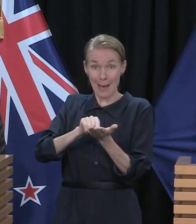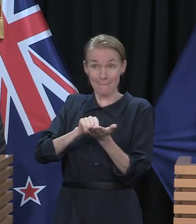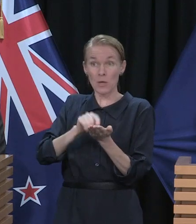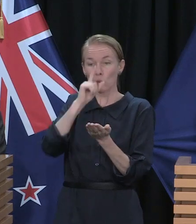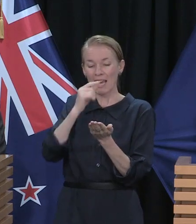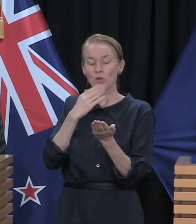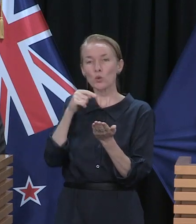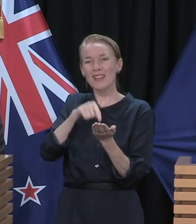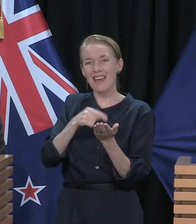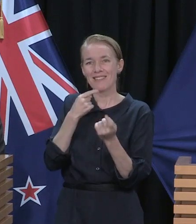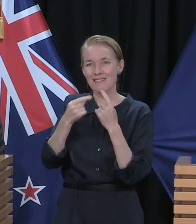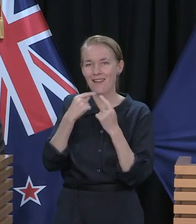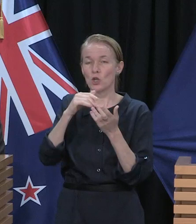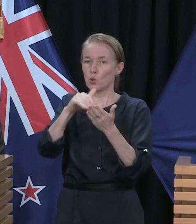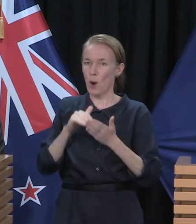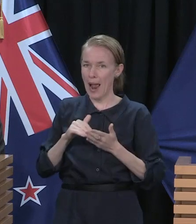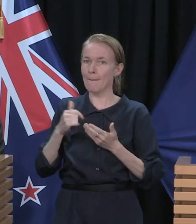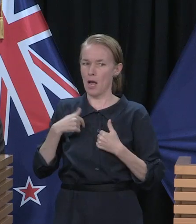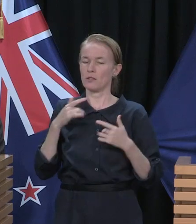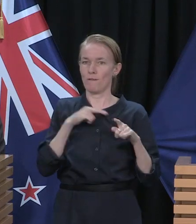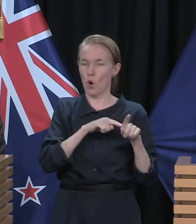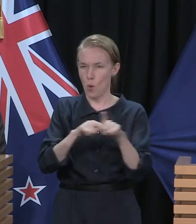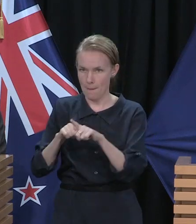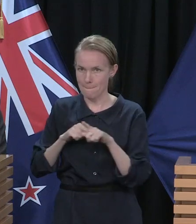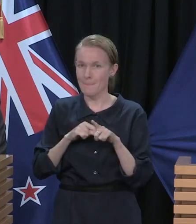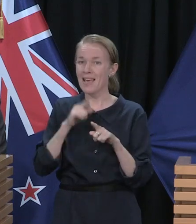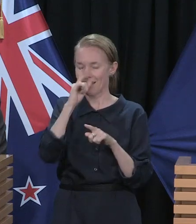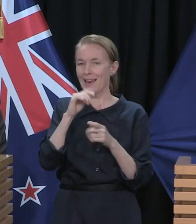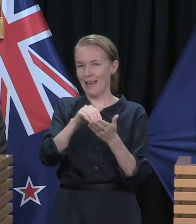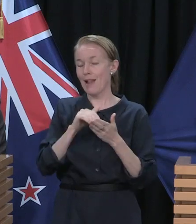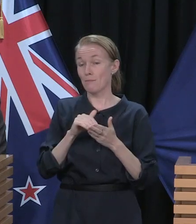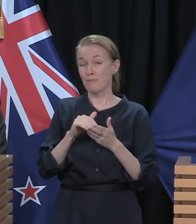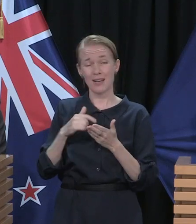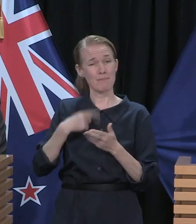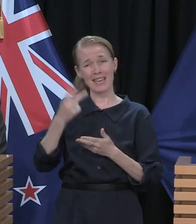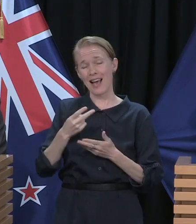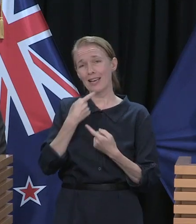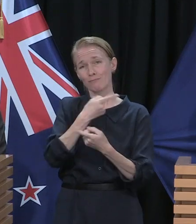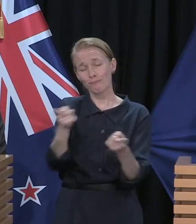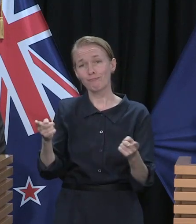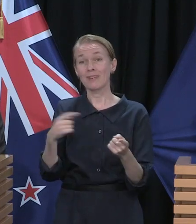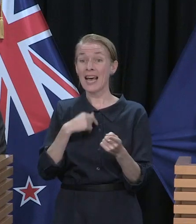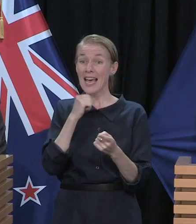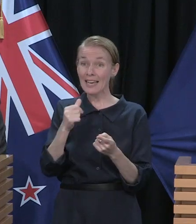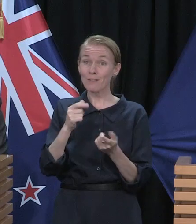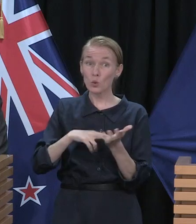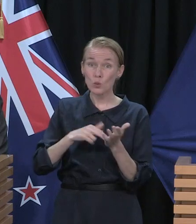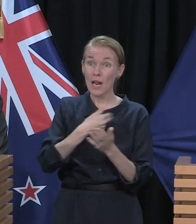notifications. The data from it can be used in the manual contact tracing process that we have got if place at